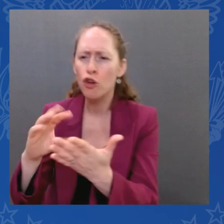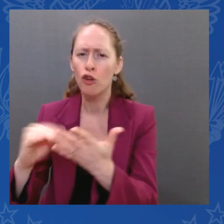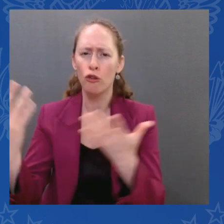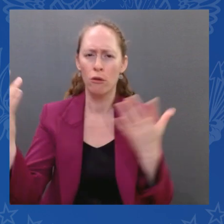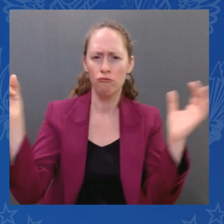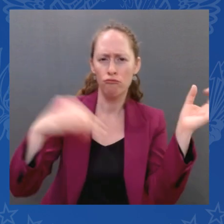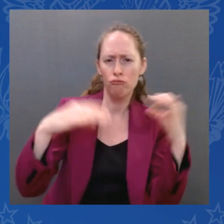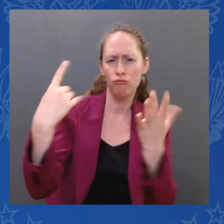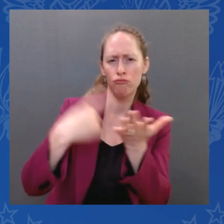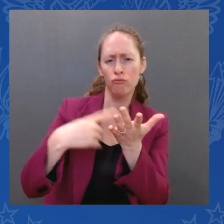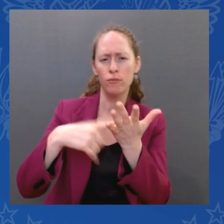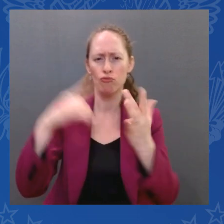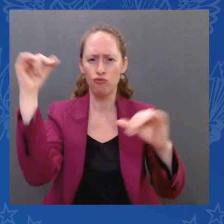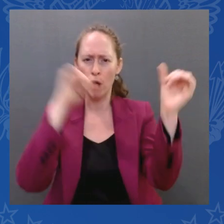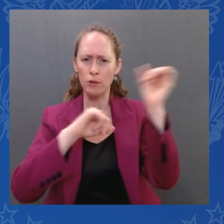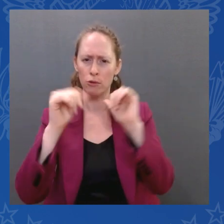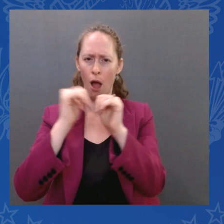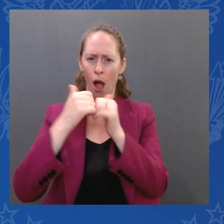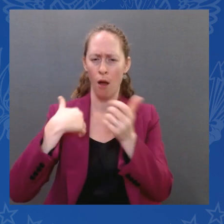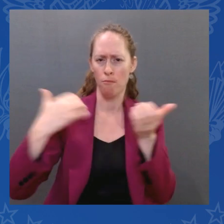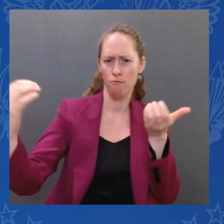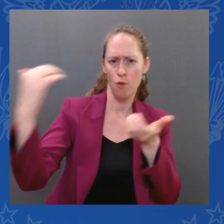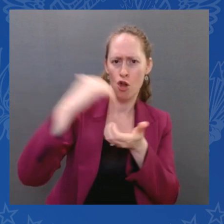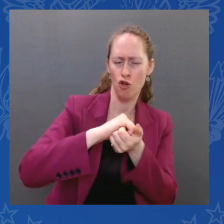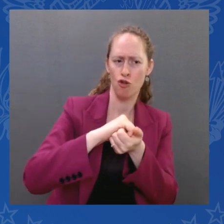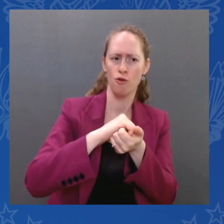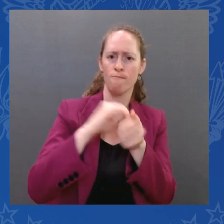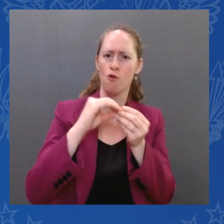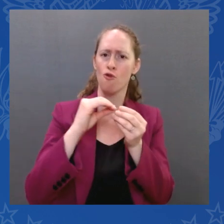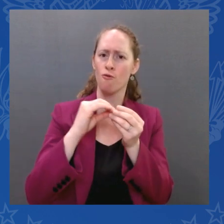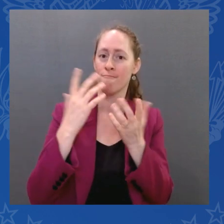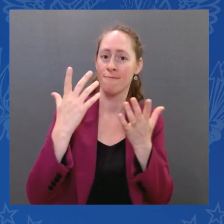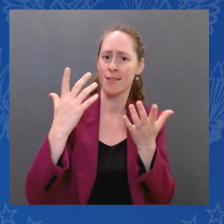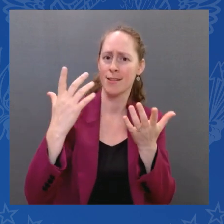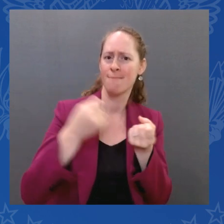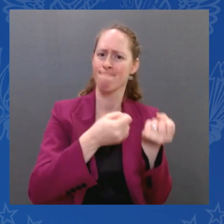into the region; expand emerging forums and engagement --